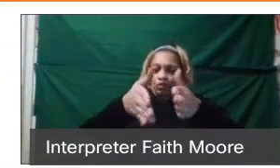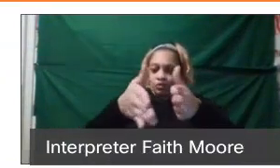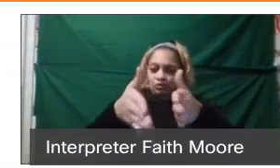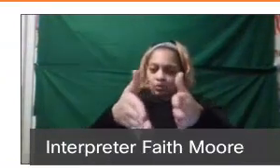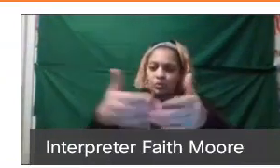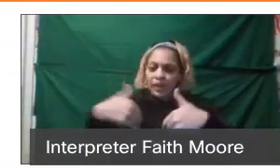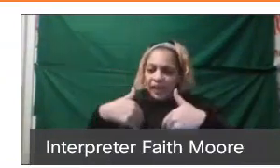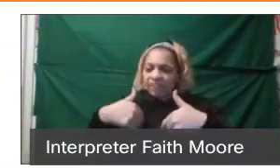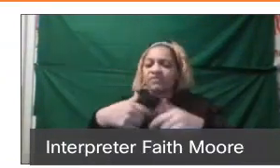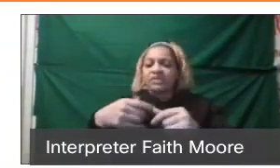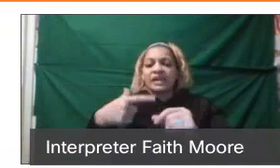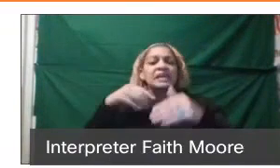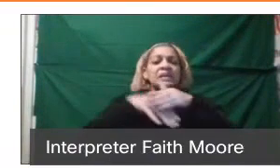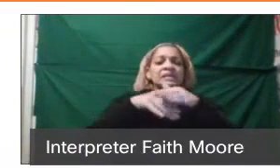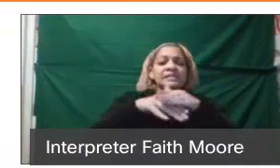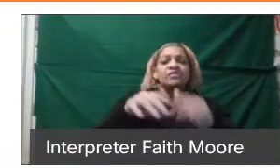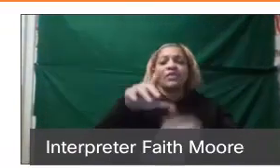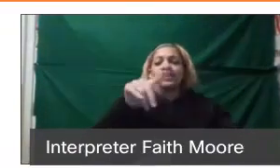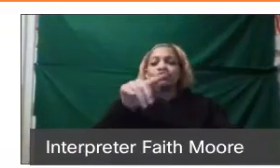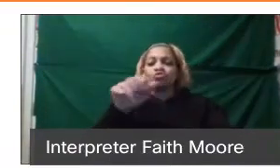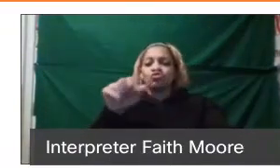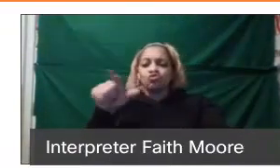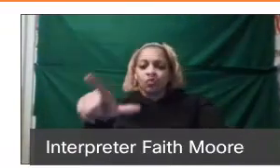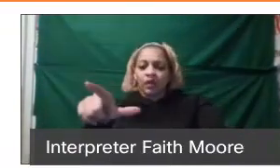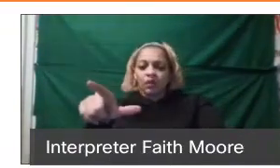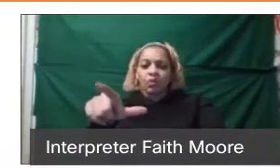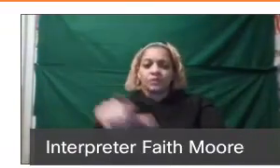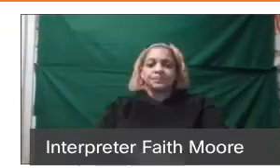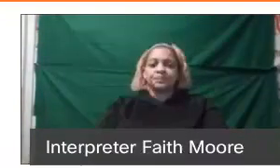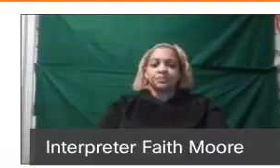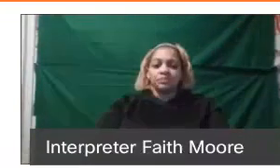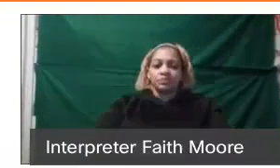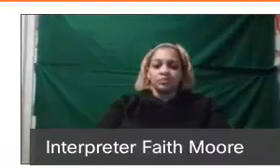The MBT will be aligned on East side of the road so.